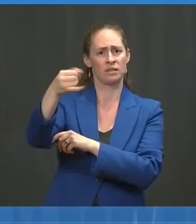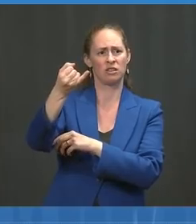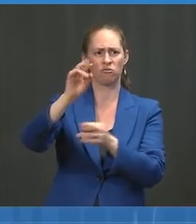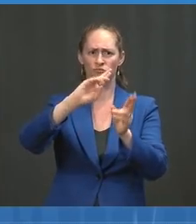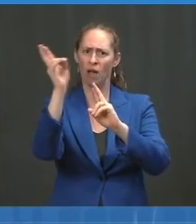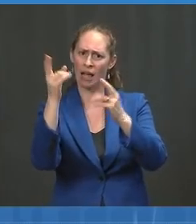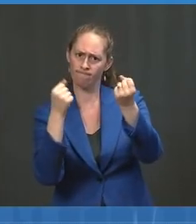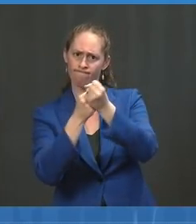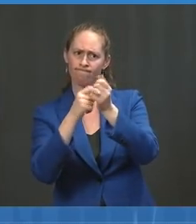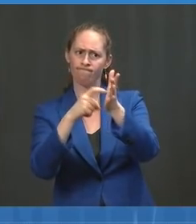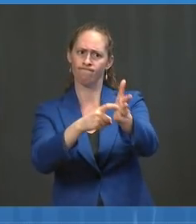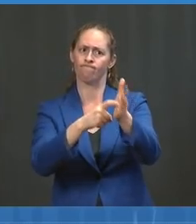Next question.